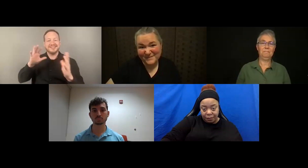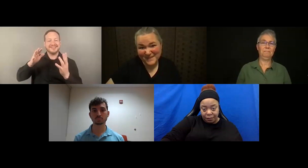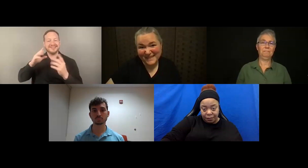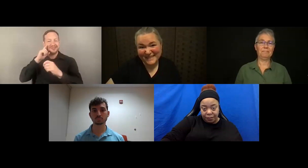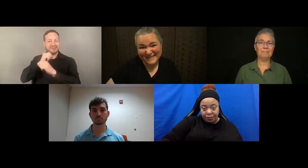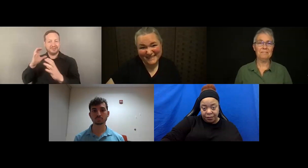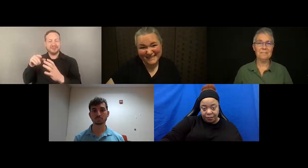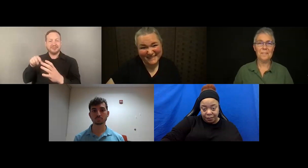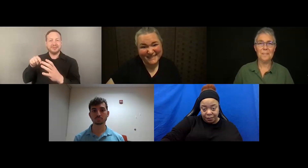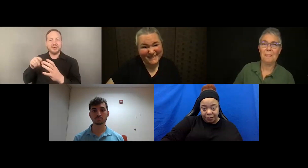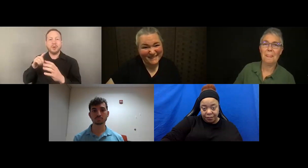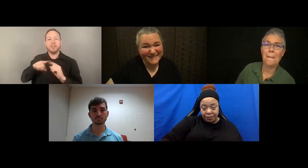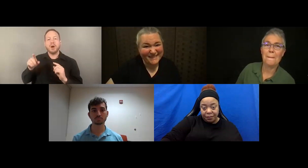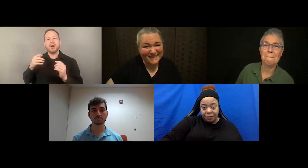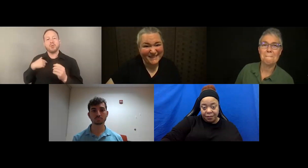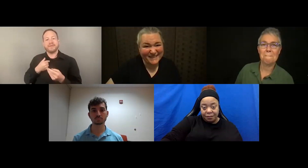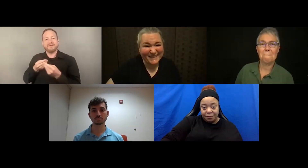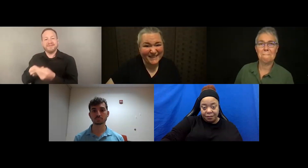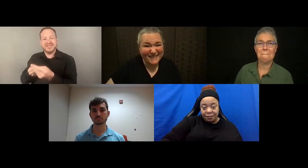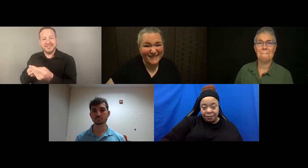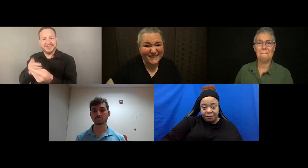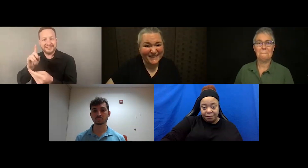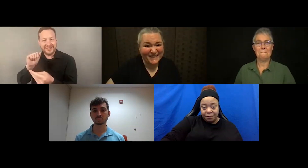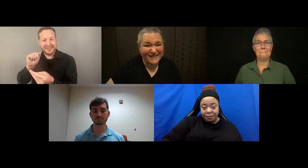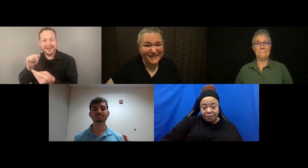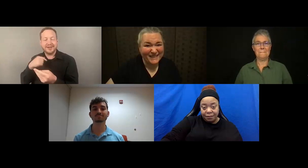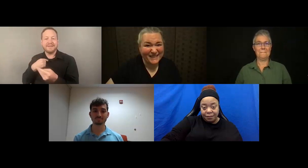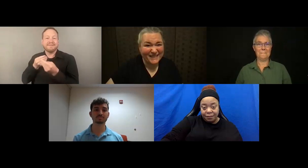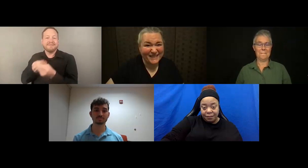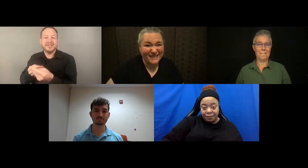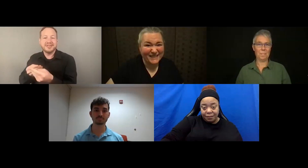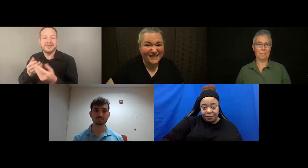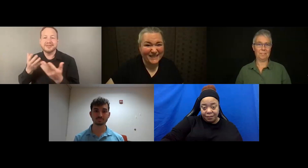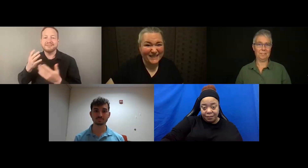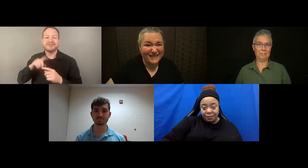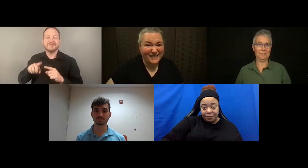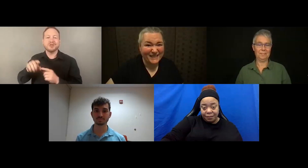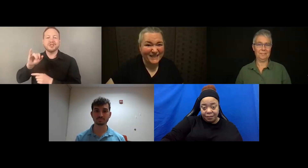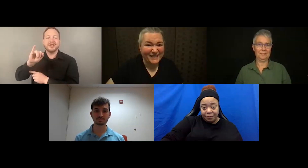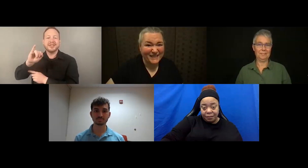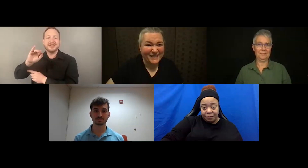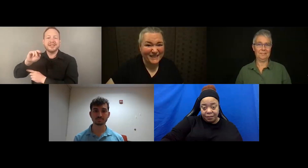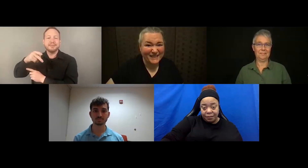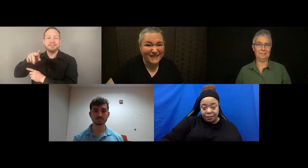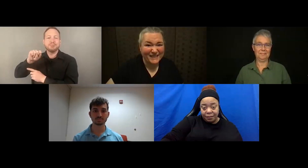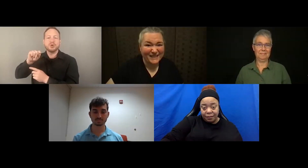The point is we feed it data. We feed it different inputs